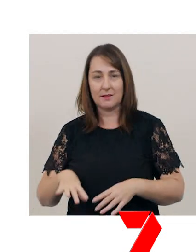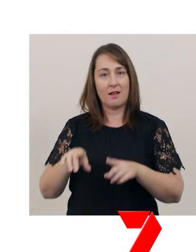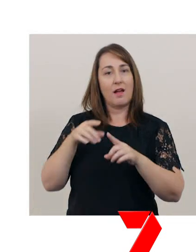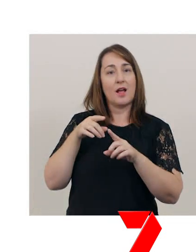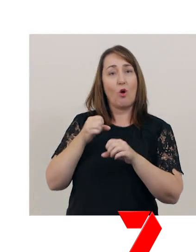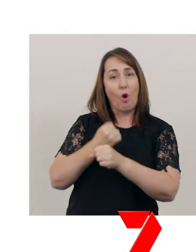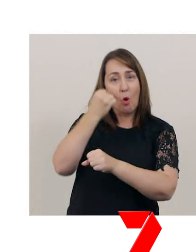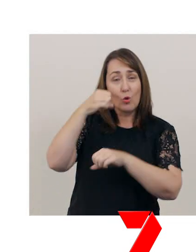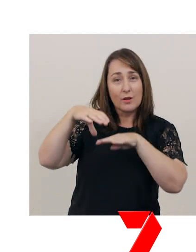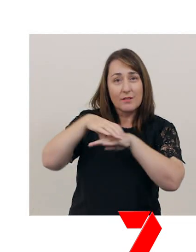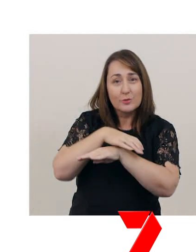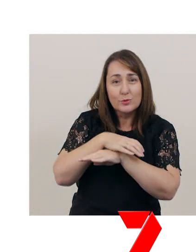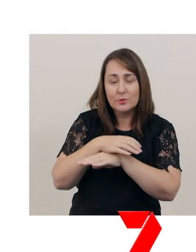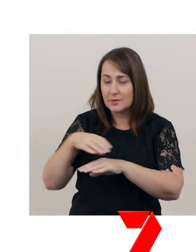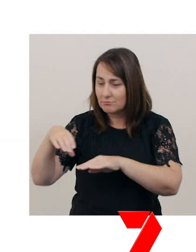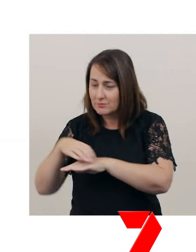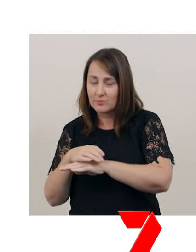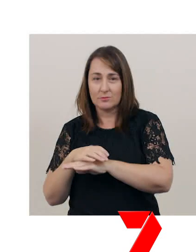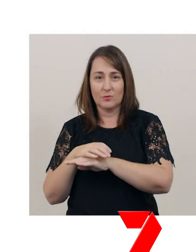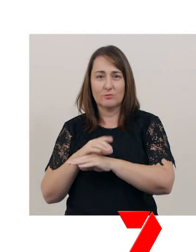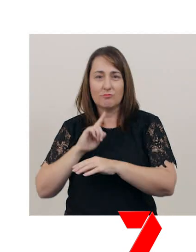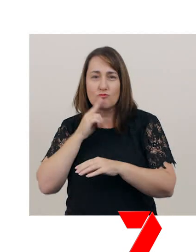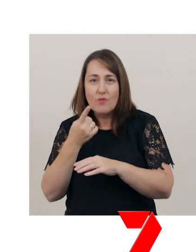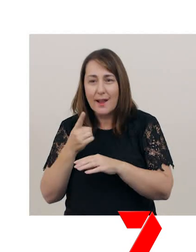with fish made of rubies appeared as well as a hair comb,